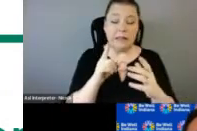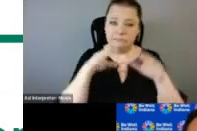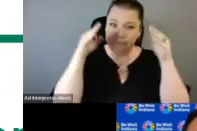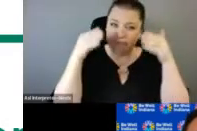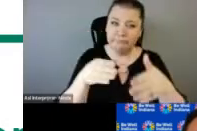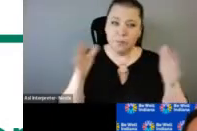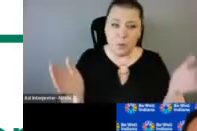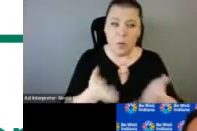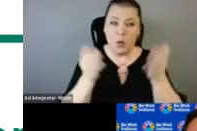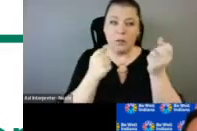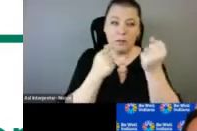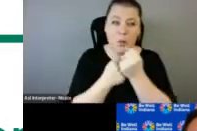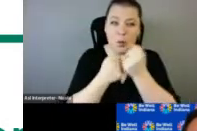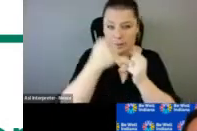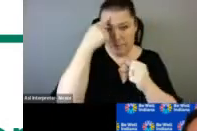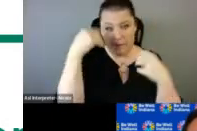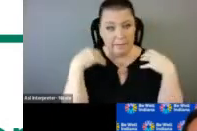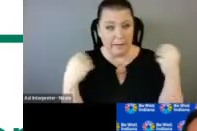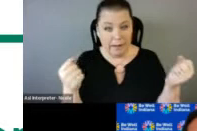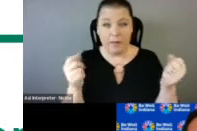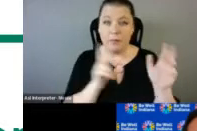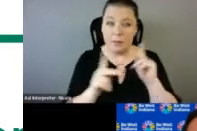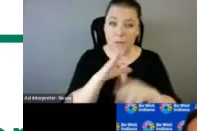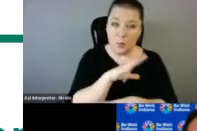and supporting the mental health and wellness of the people of Indiana. And we adopted this